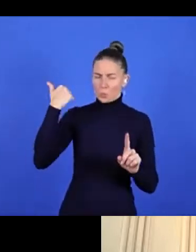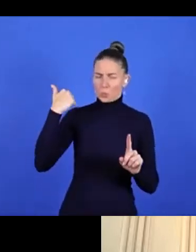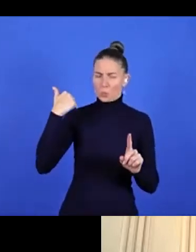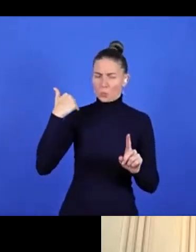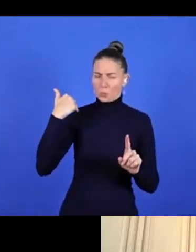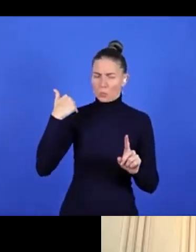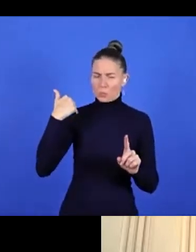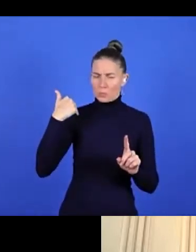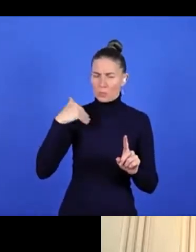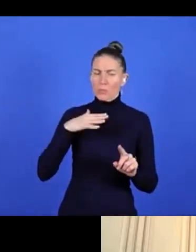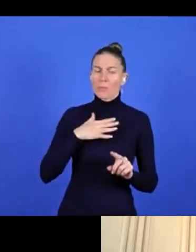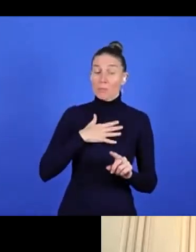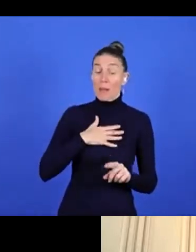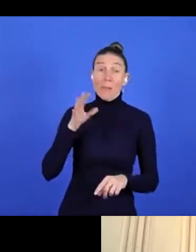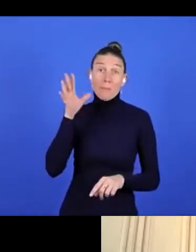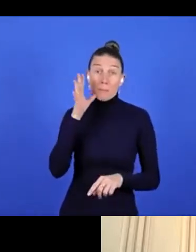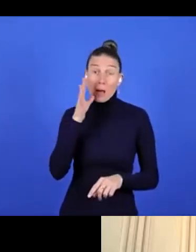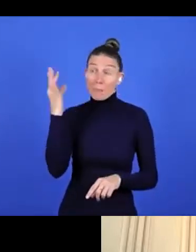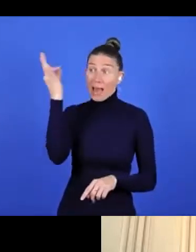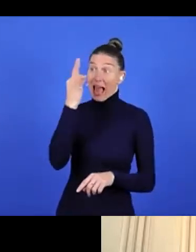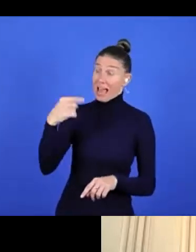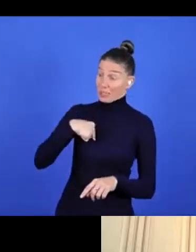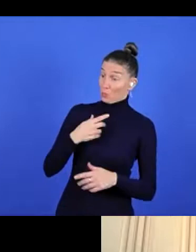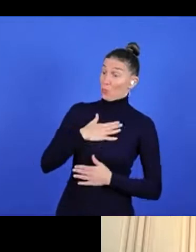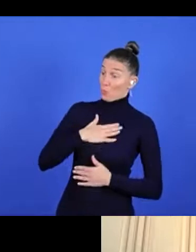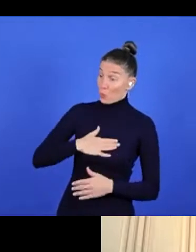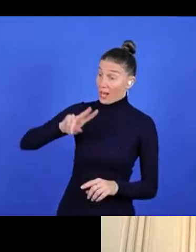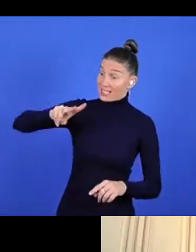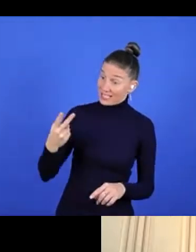Actually, a few years ago